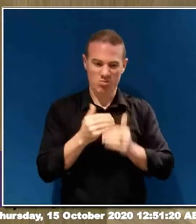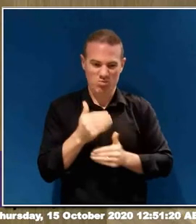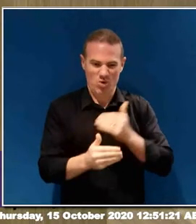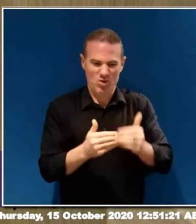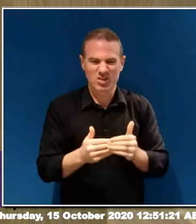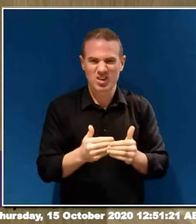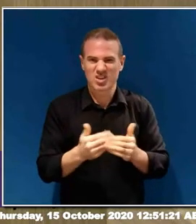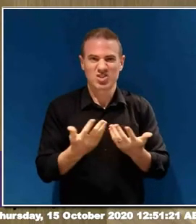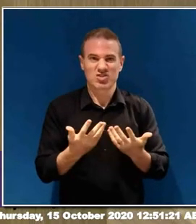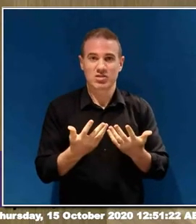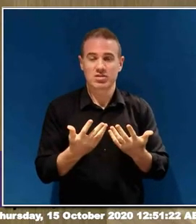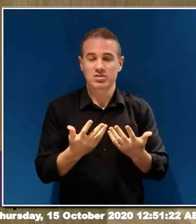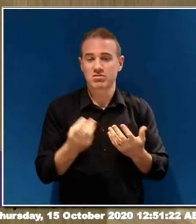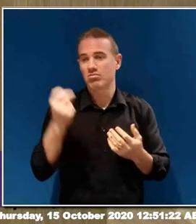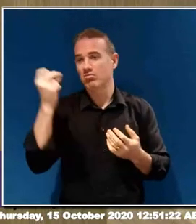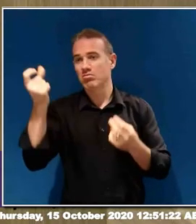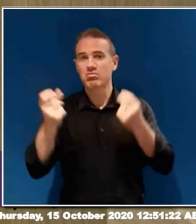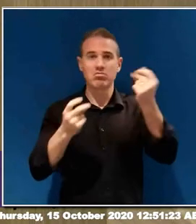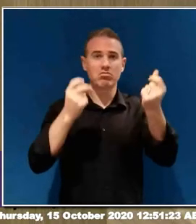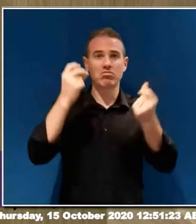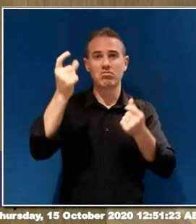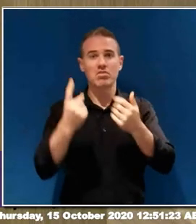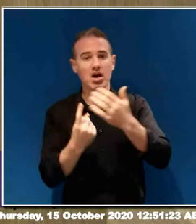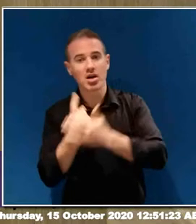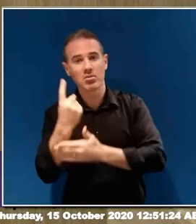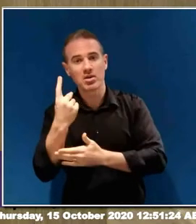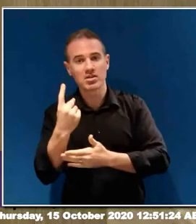Organic? You don't use that word, I'll express it a different way.